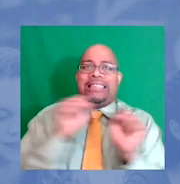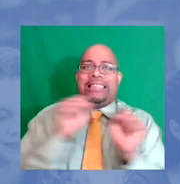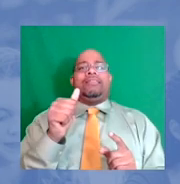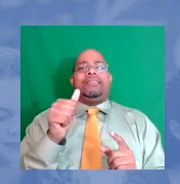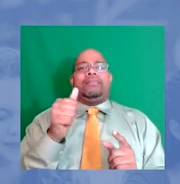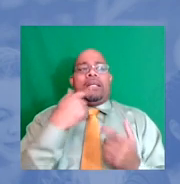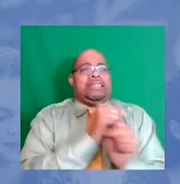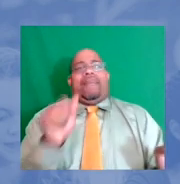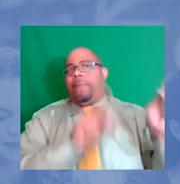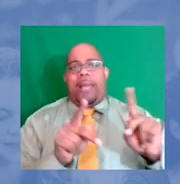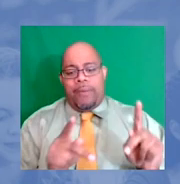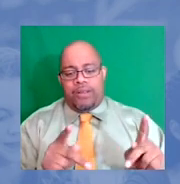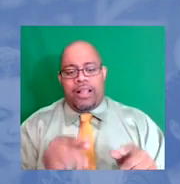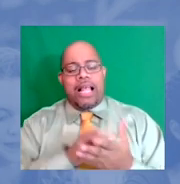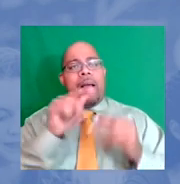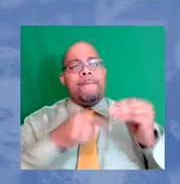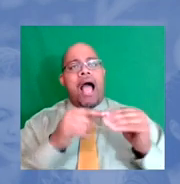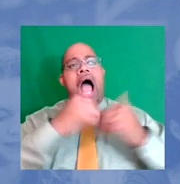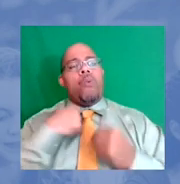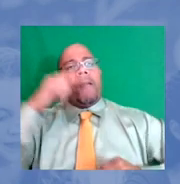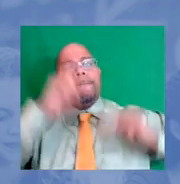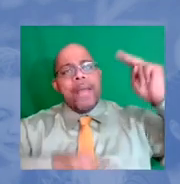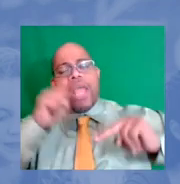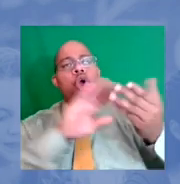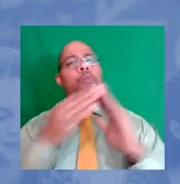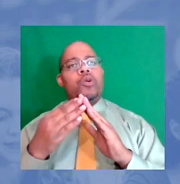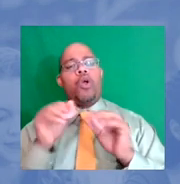THIS IS ABOUT HOW WE BUILD A COMMUNITY AND WORK TOGETHER AND GET THIS WORK EMBEDDED.